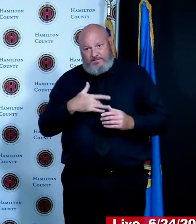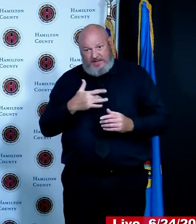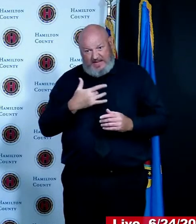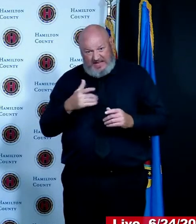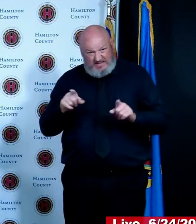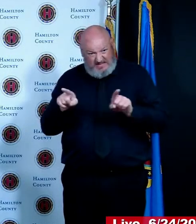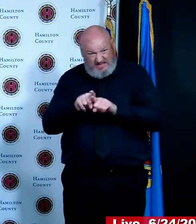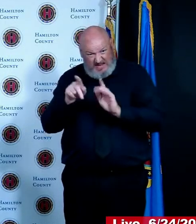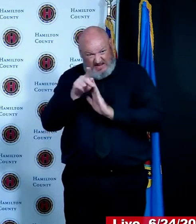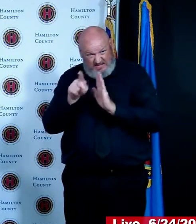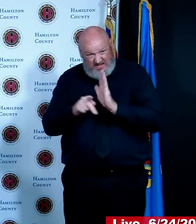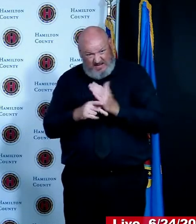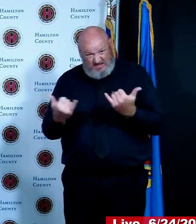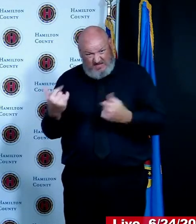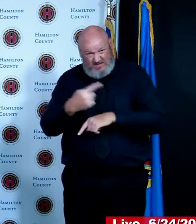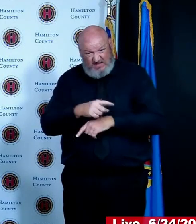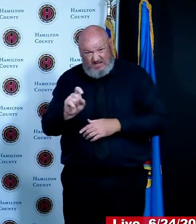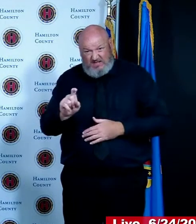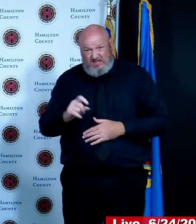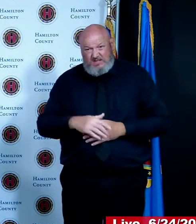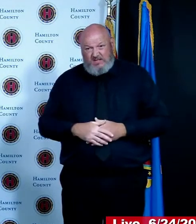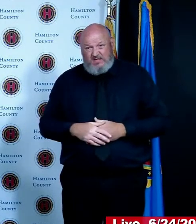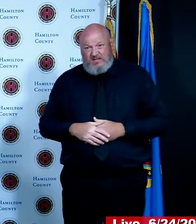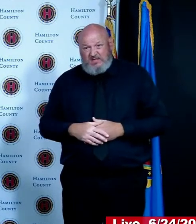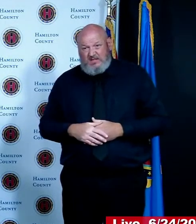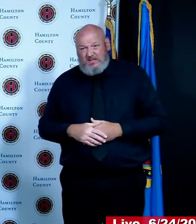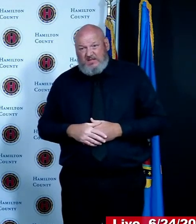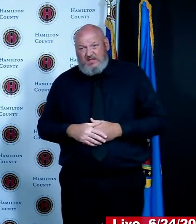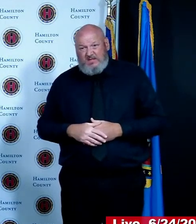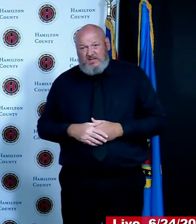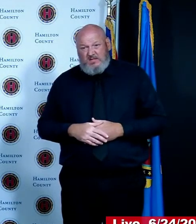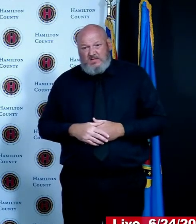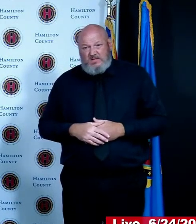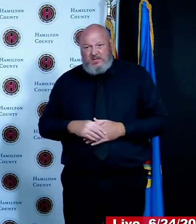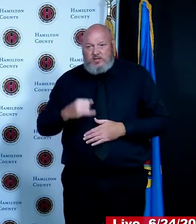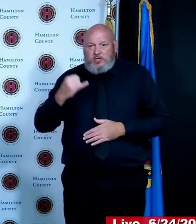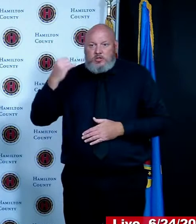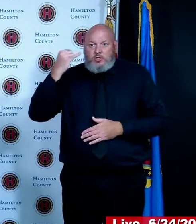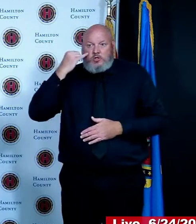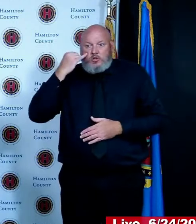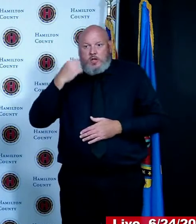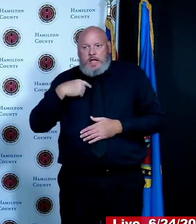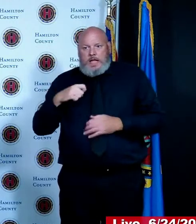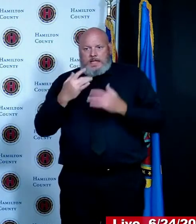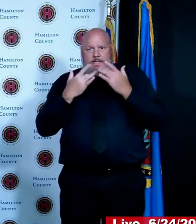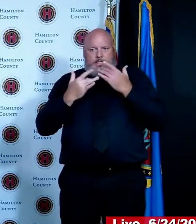socializing and and you know going out to dinner or whatever I mean with people